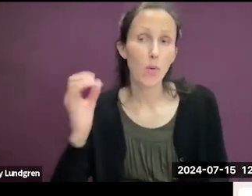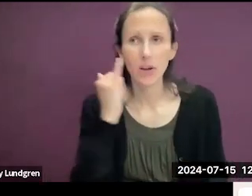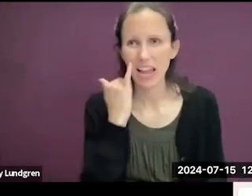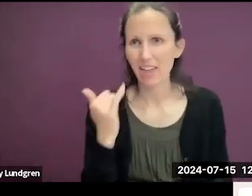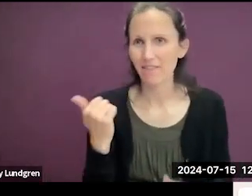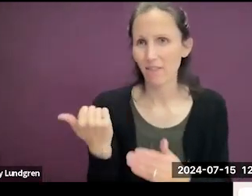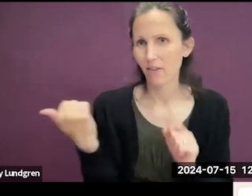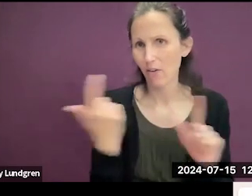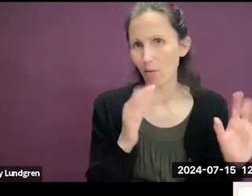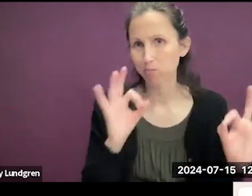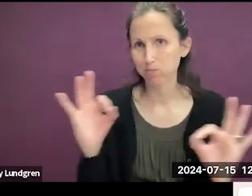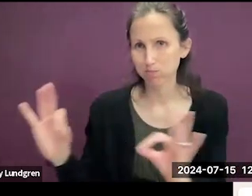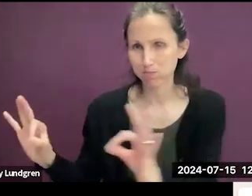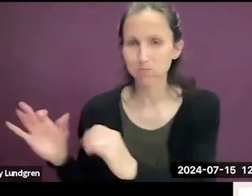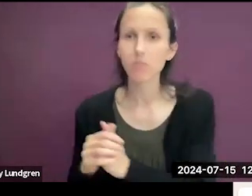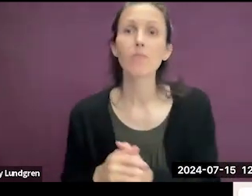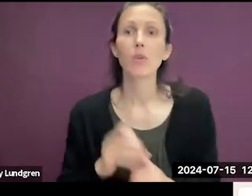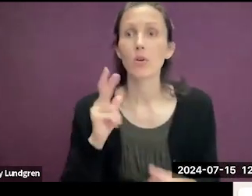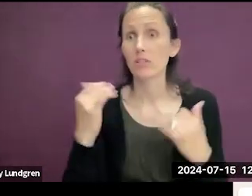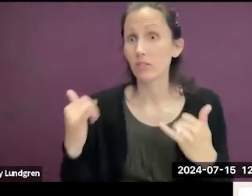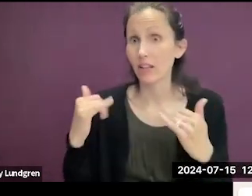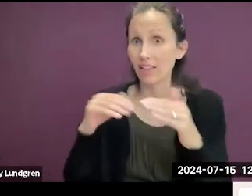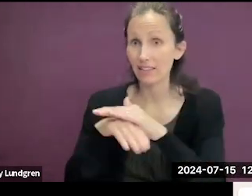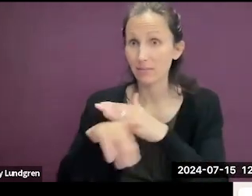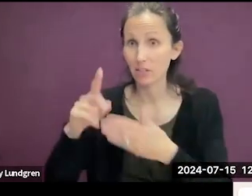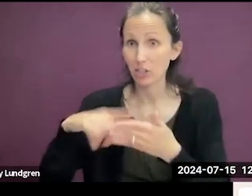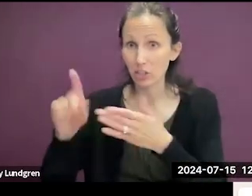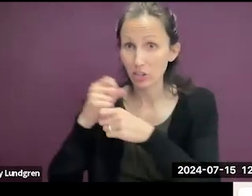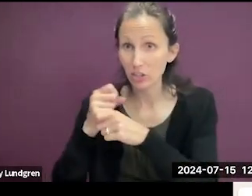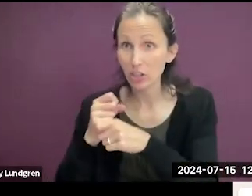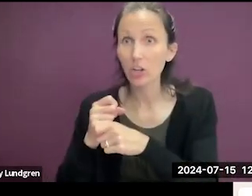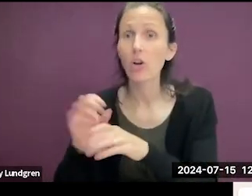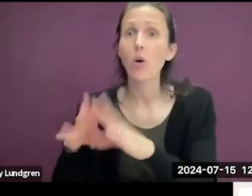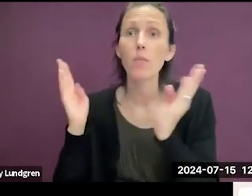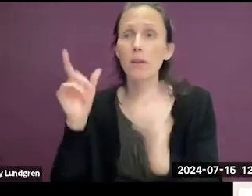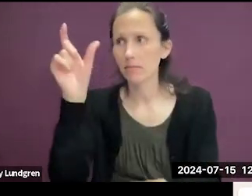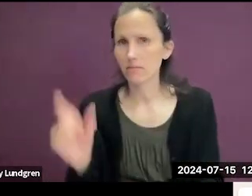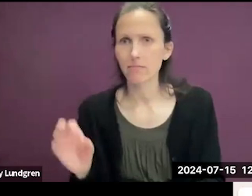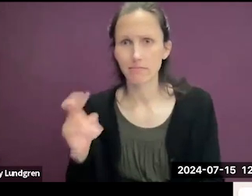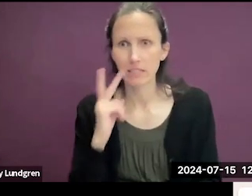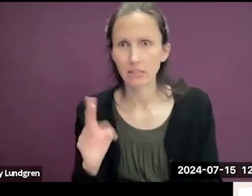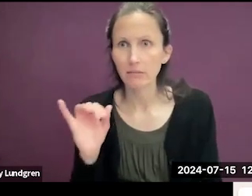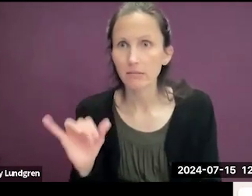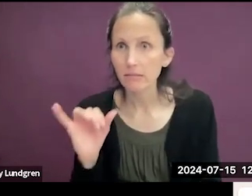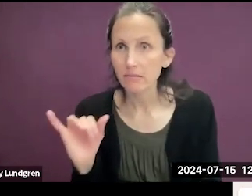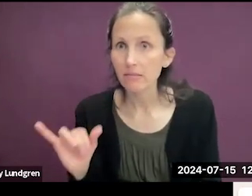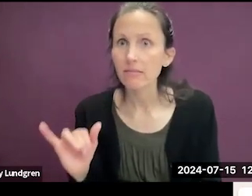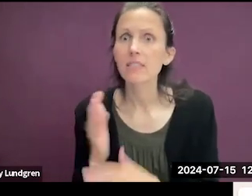So now that we have our accessibility checker open, we can see that there are some areas where we're missing alt-text.